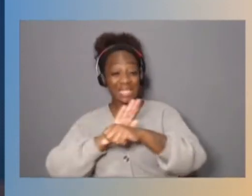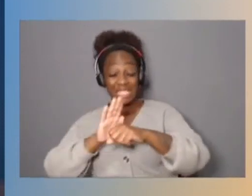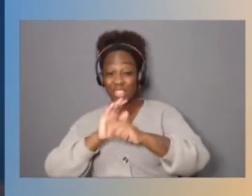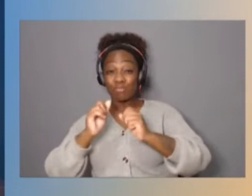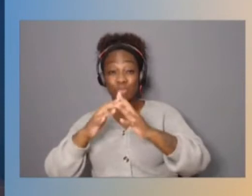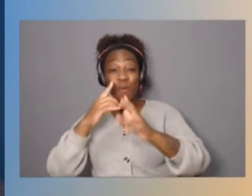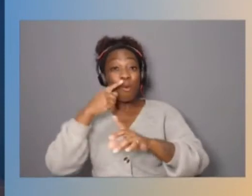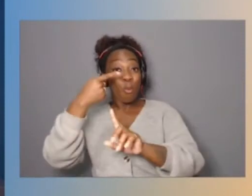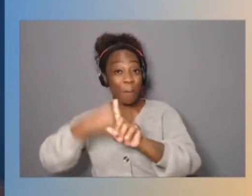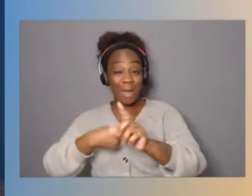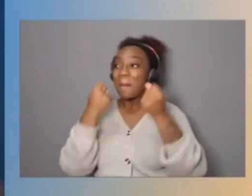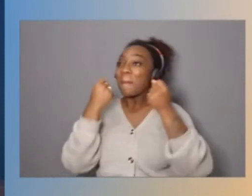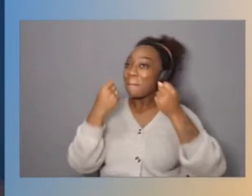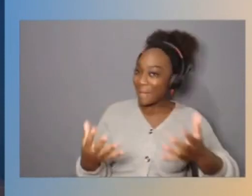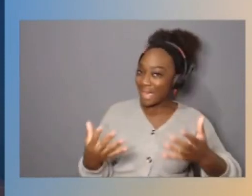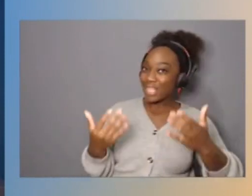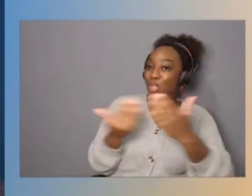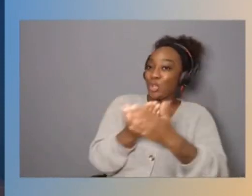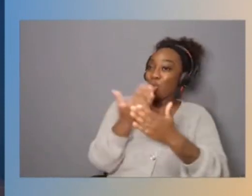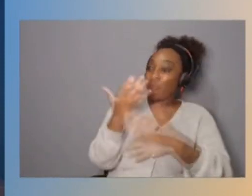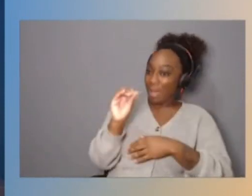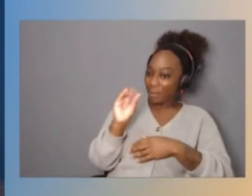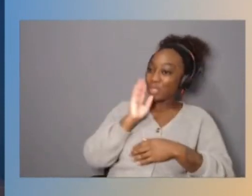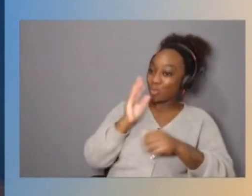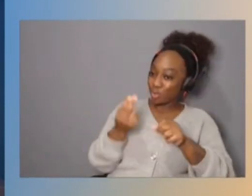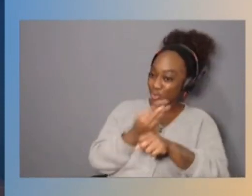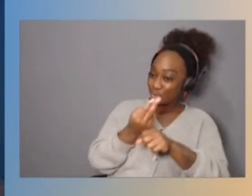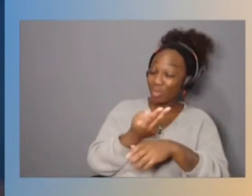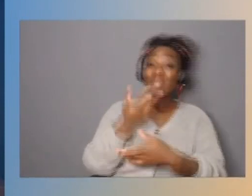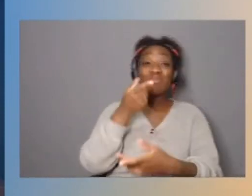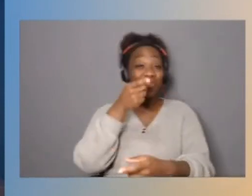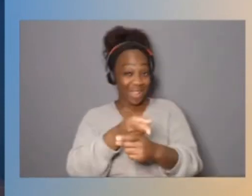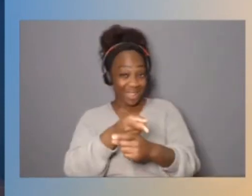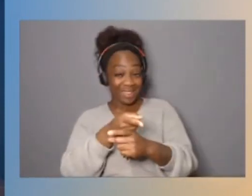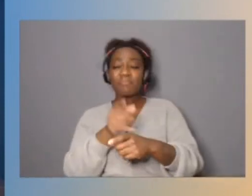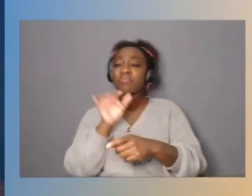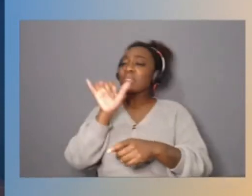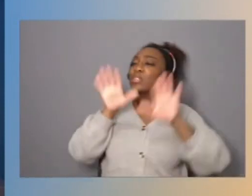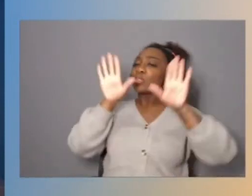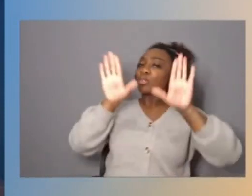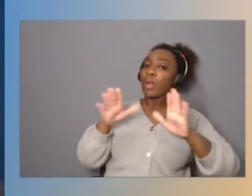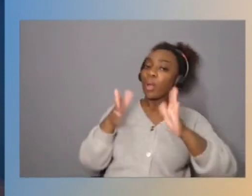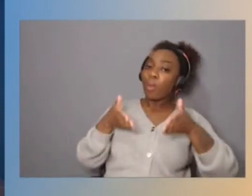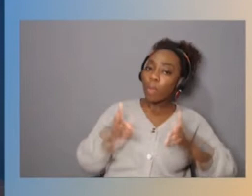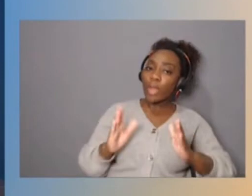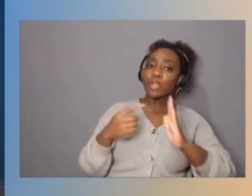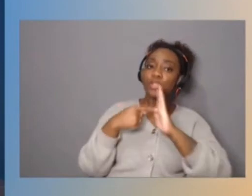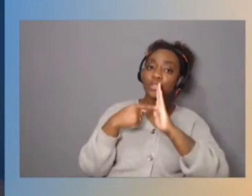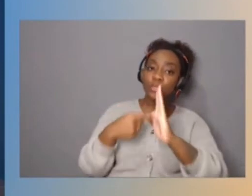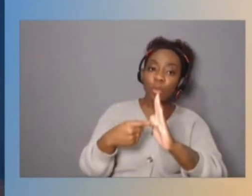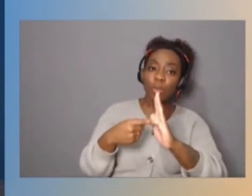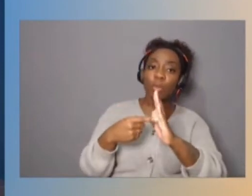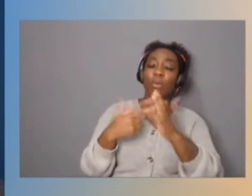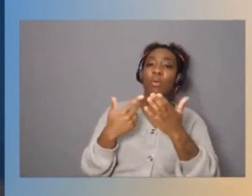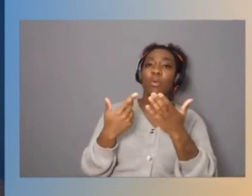Yeah, that's absolutely right. But it's a great way to show for us to show customers how easy it is.